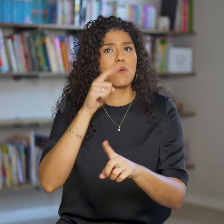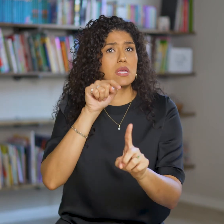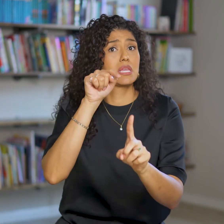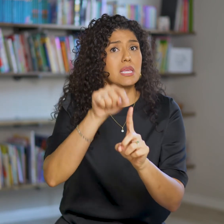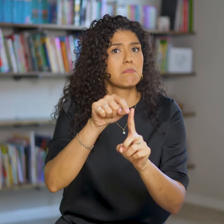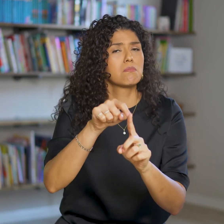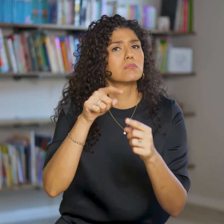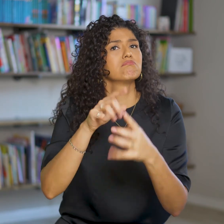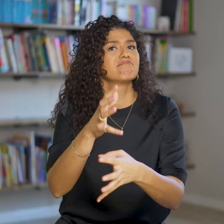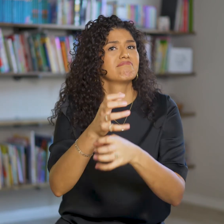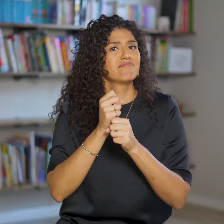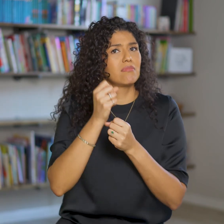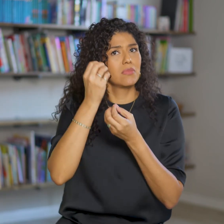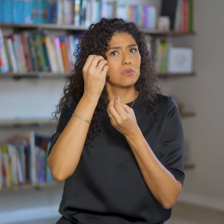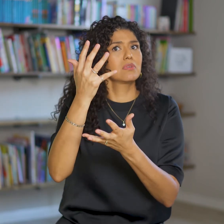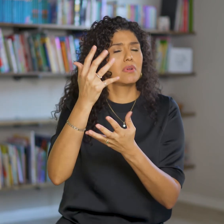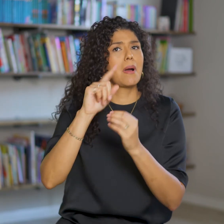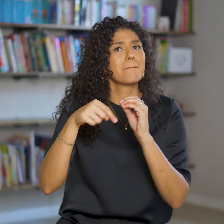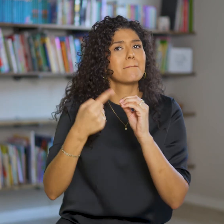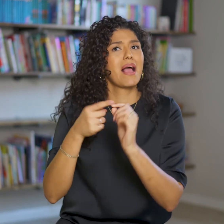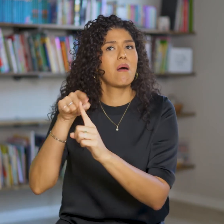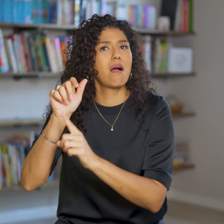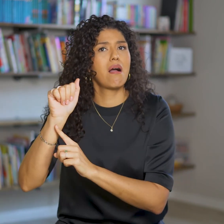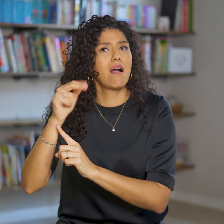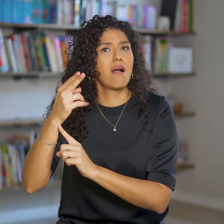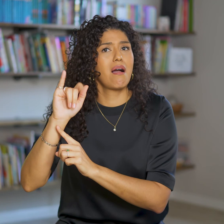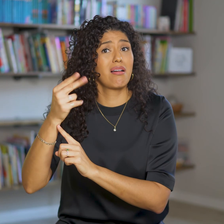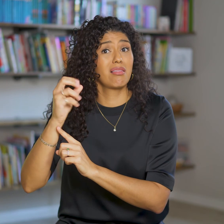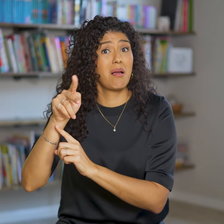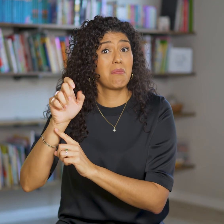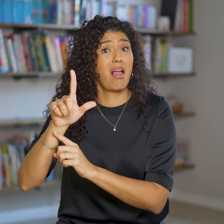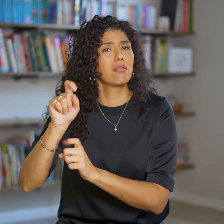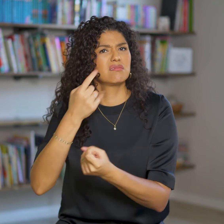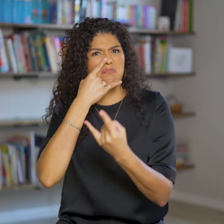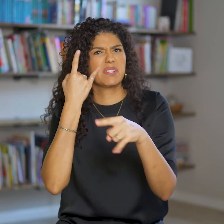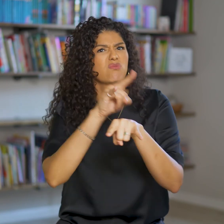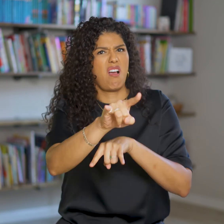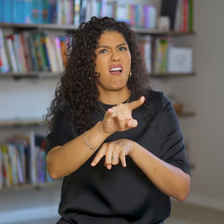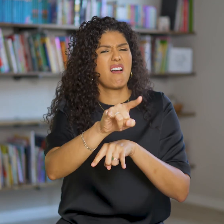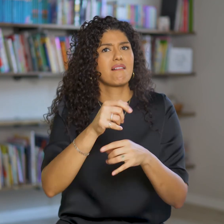for David to get news of Ahithophel’s betrayal